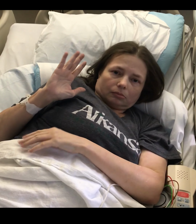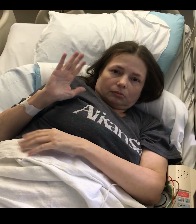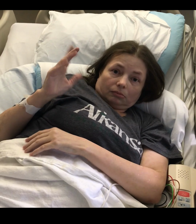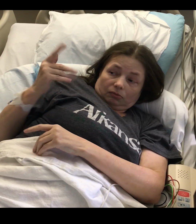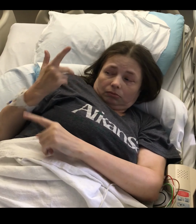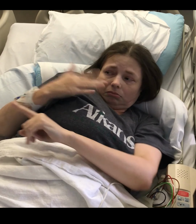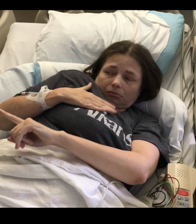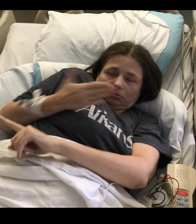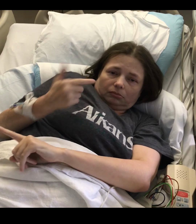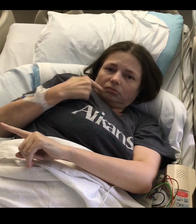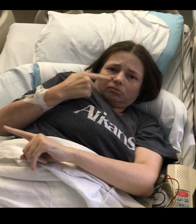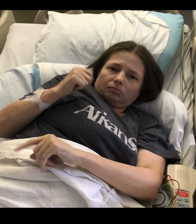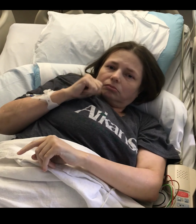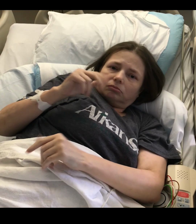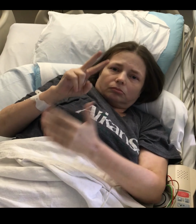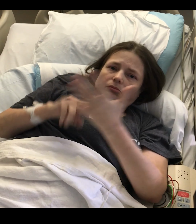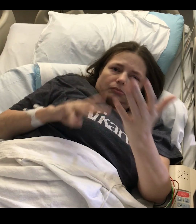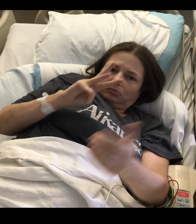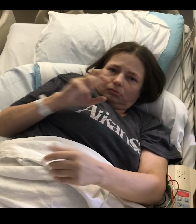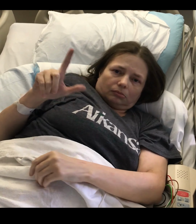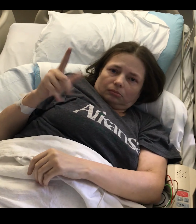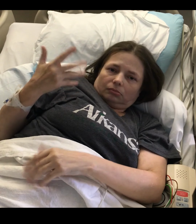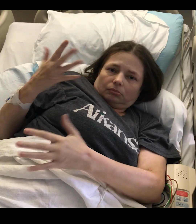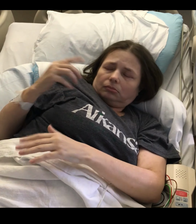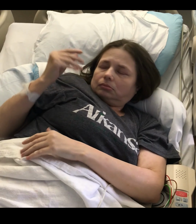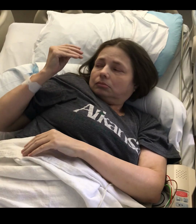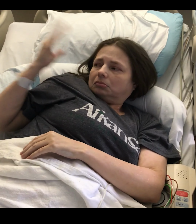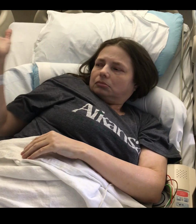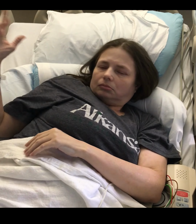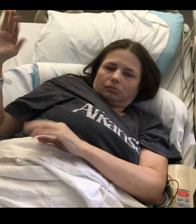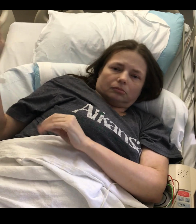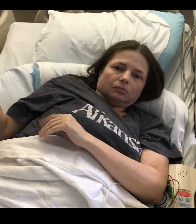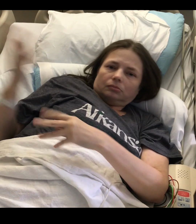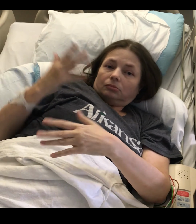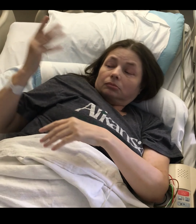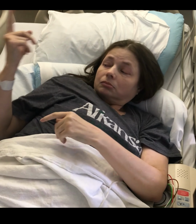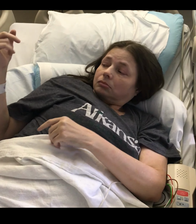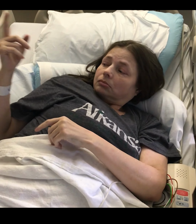Anyway, she immediately left, and I just want to let you know she had already said she struggled with that.